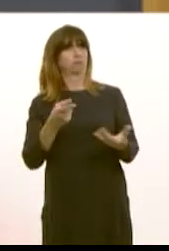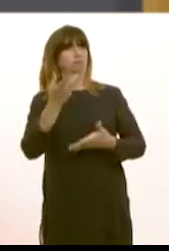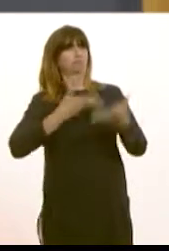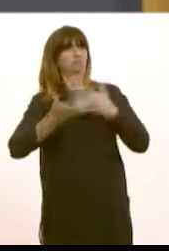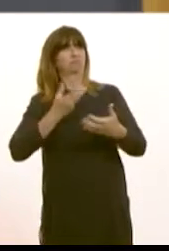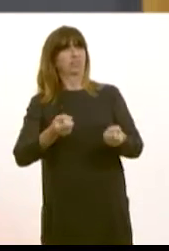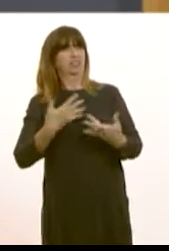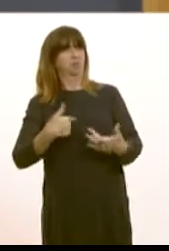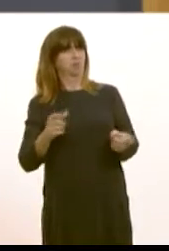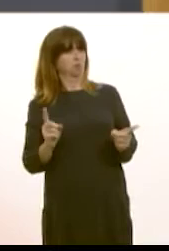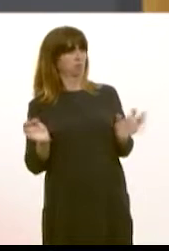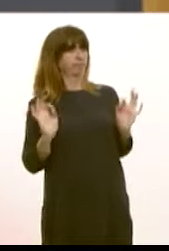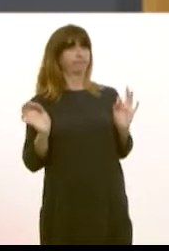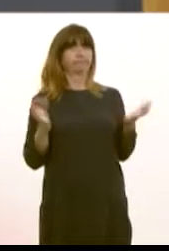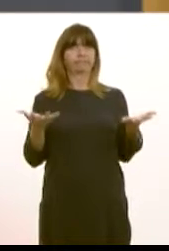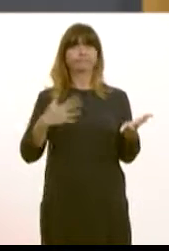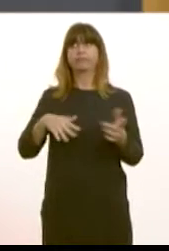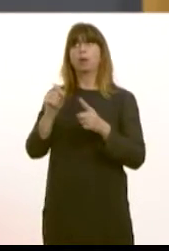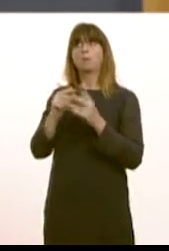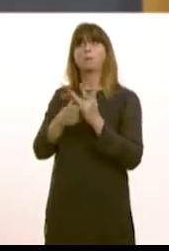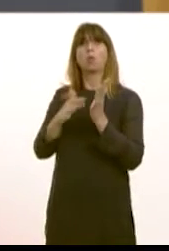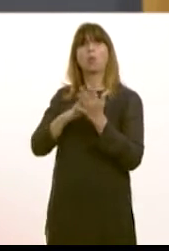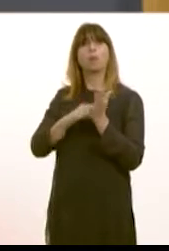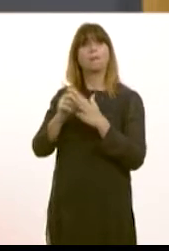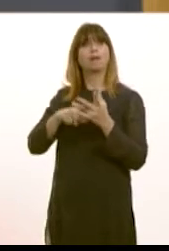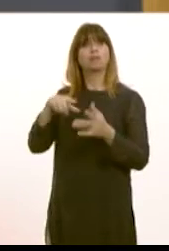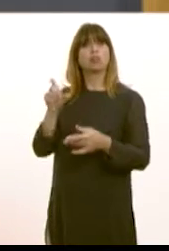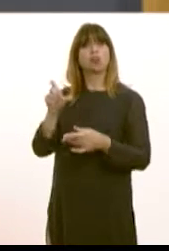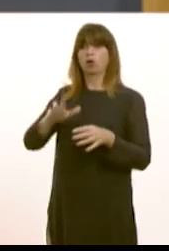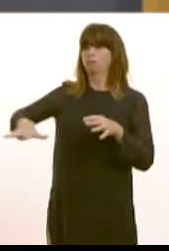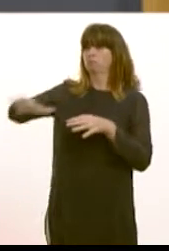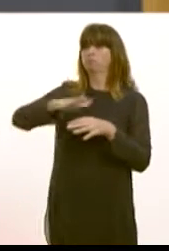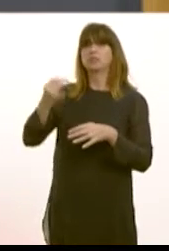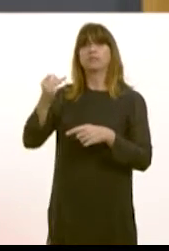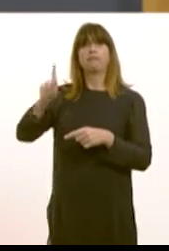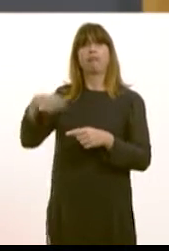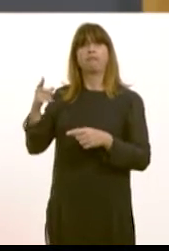As heís aware, a surgery in Porthmadog that served 7,500 people recently announced that